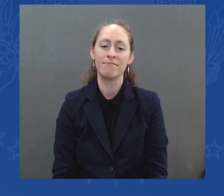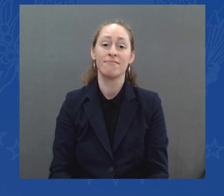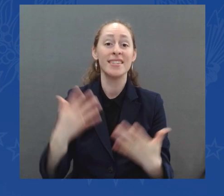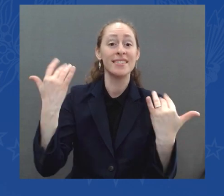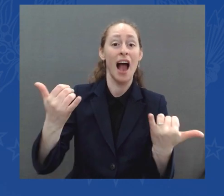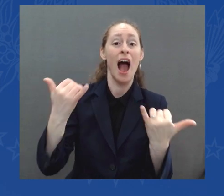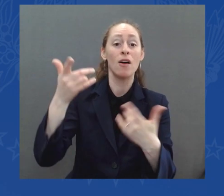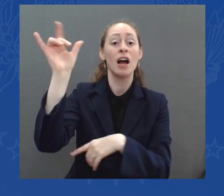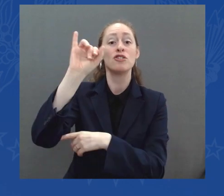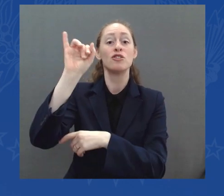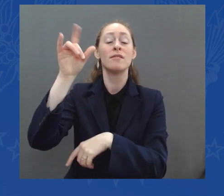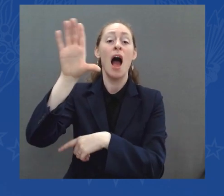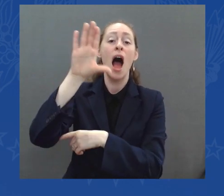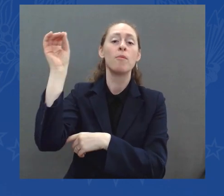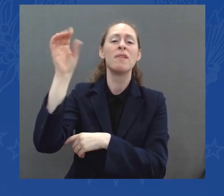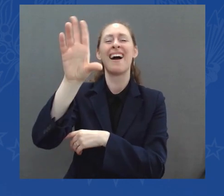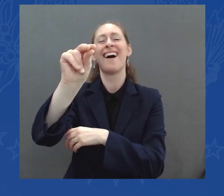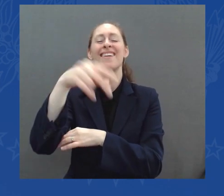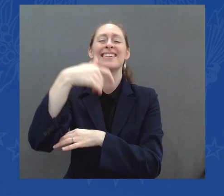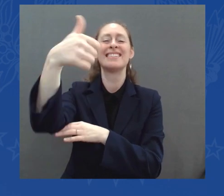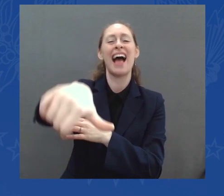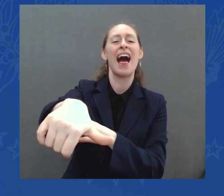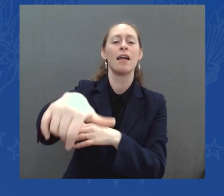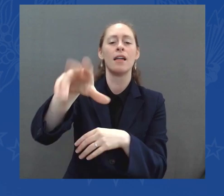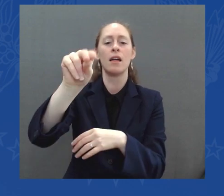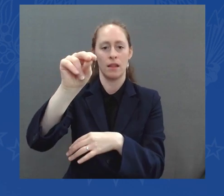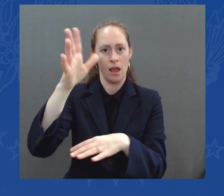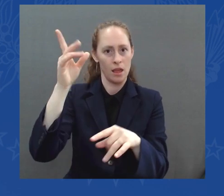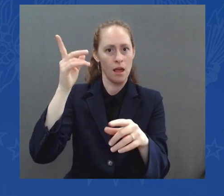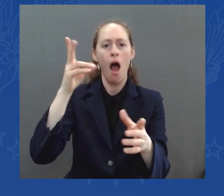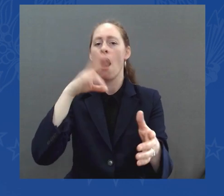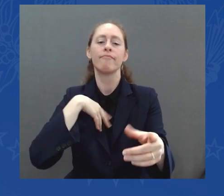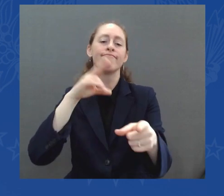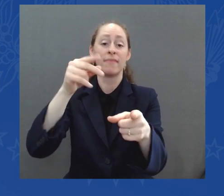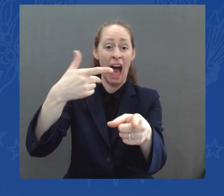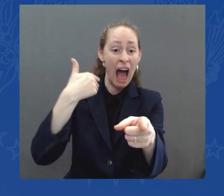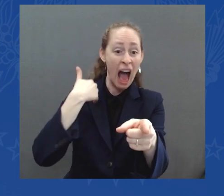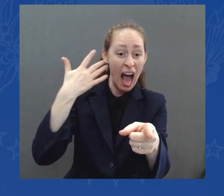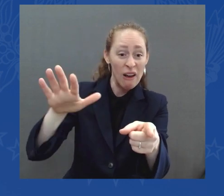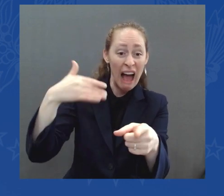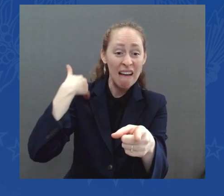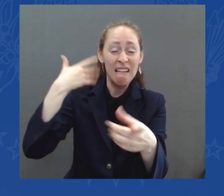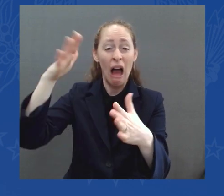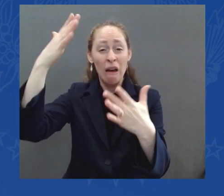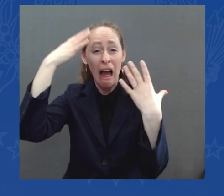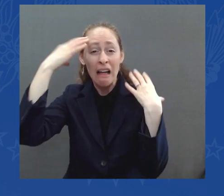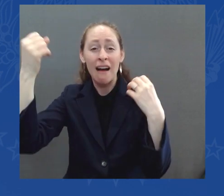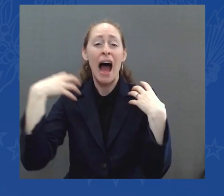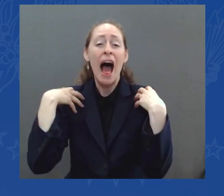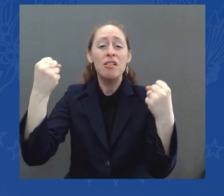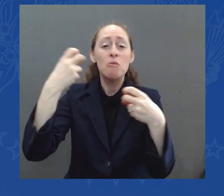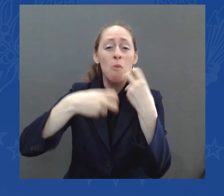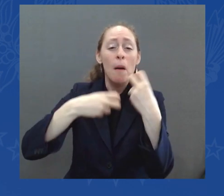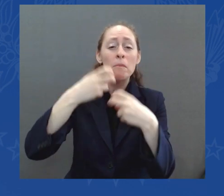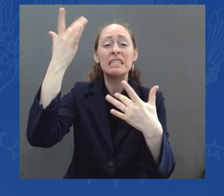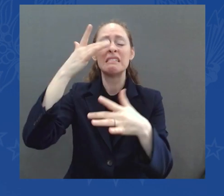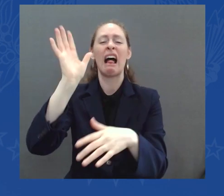It's lowered prescription drug costs for 12 million seniors. It's allowed young people to stay on their parents' plan